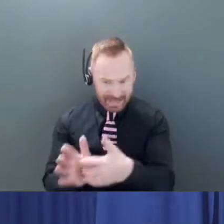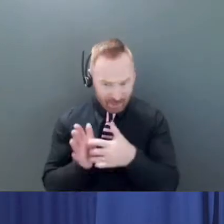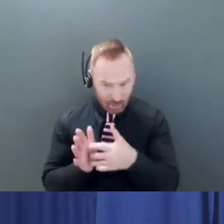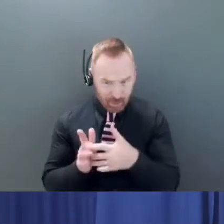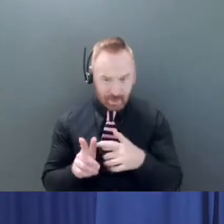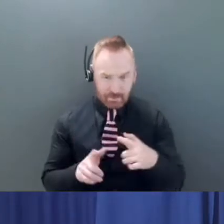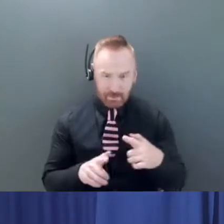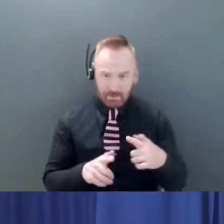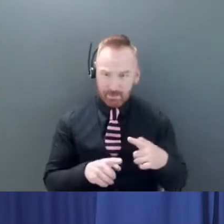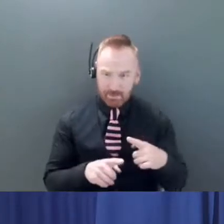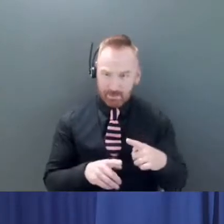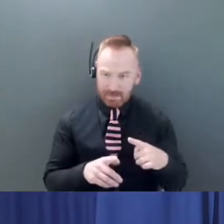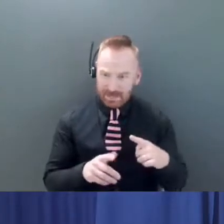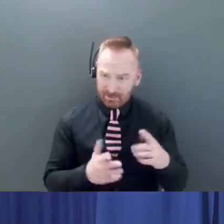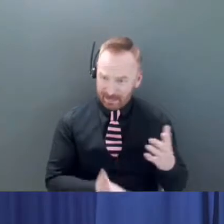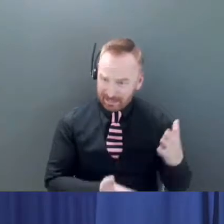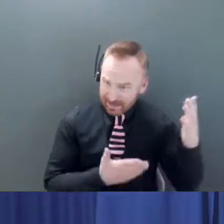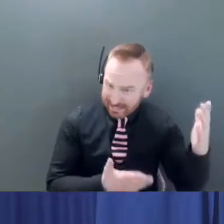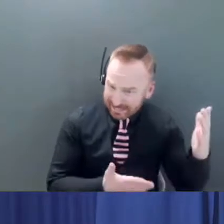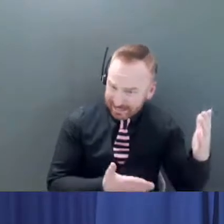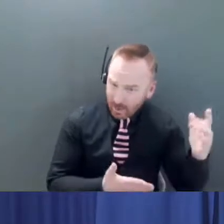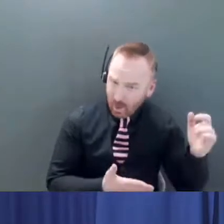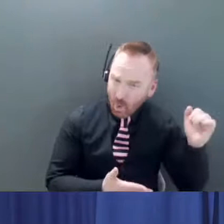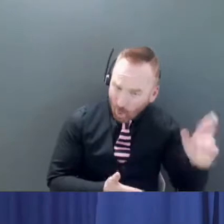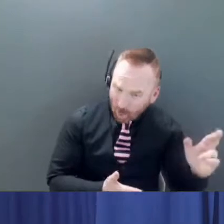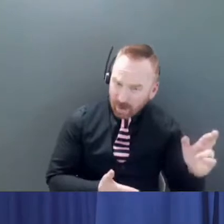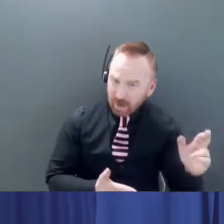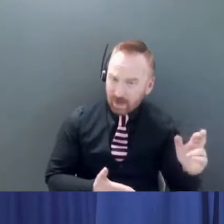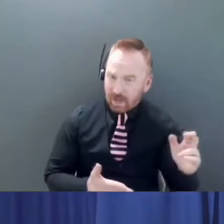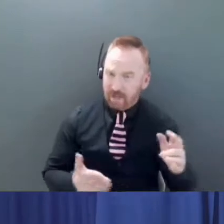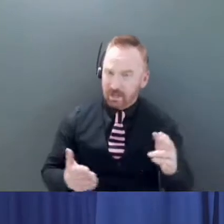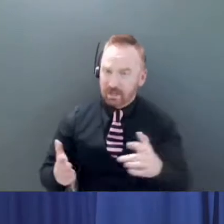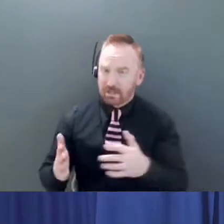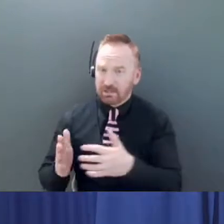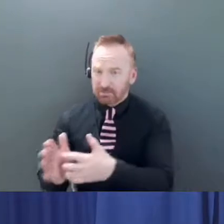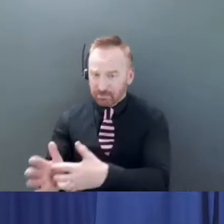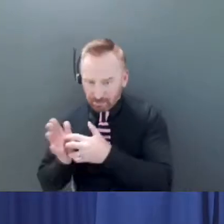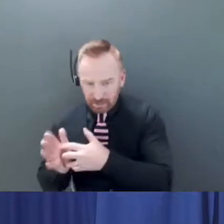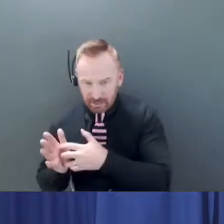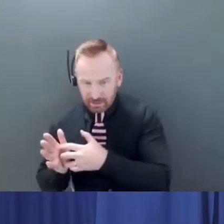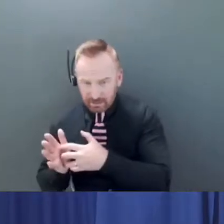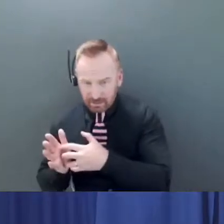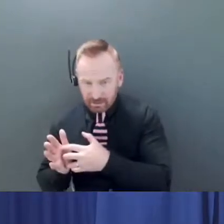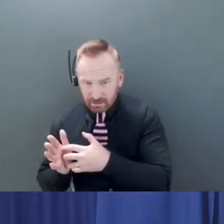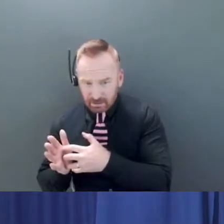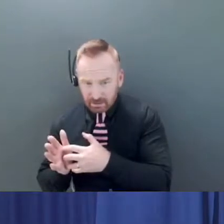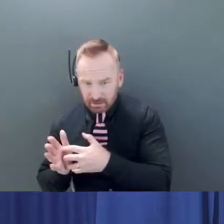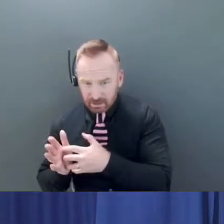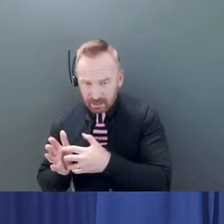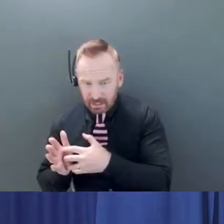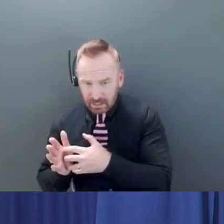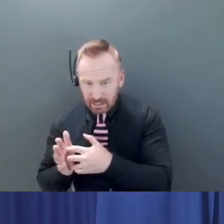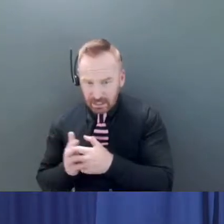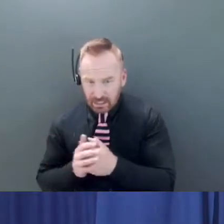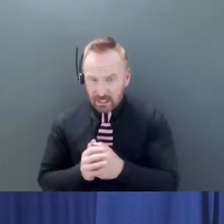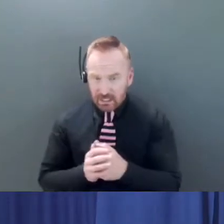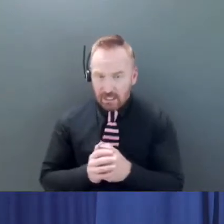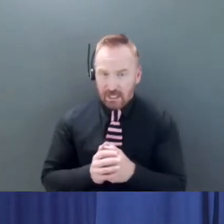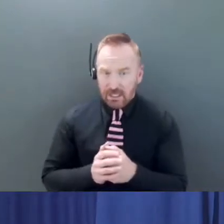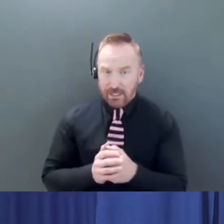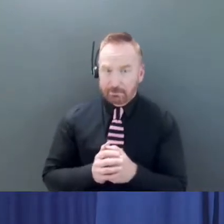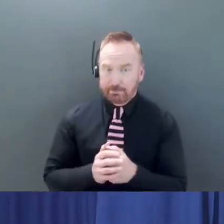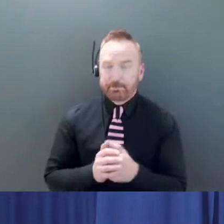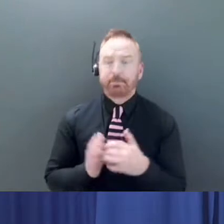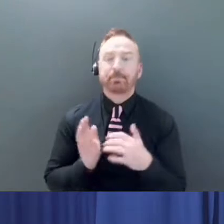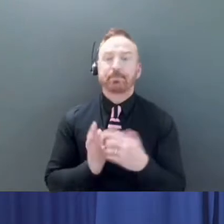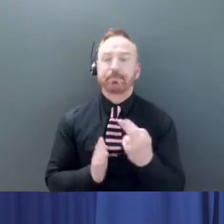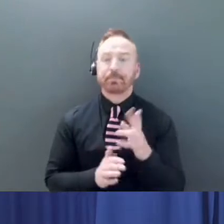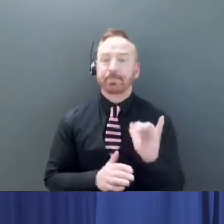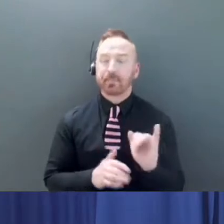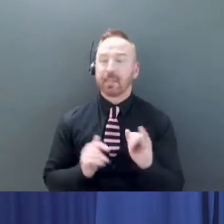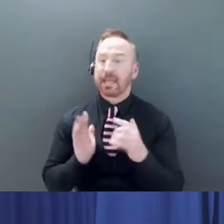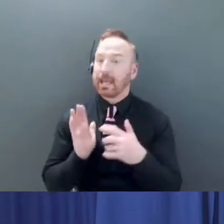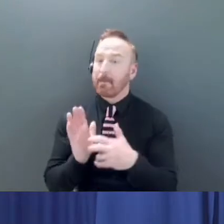Or will it be mandatory?